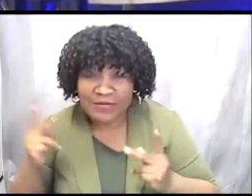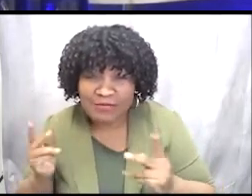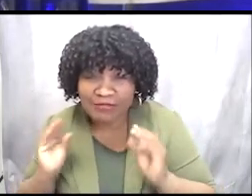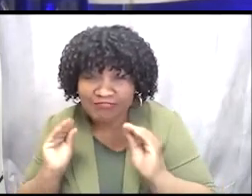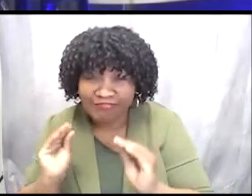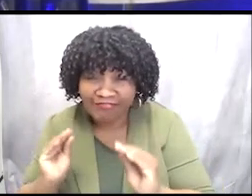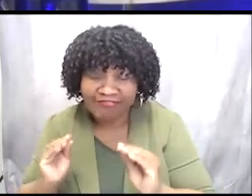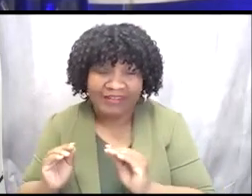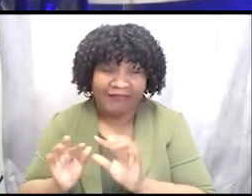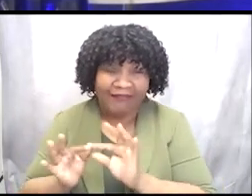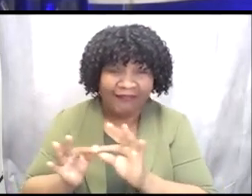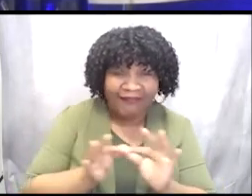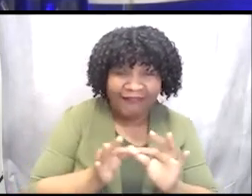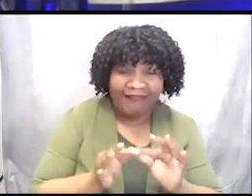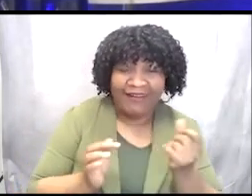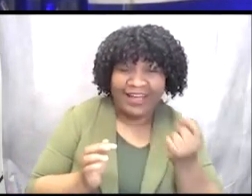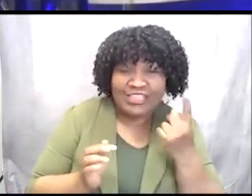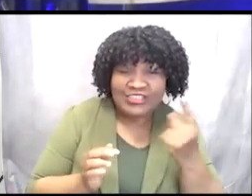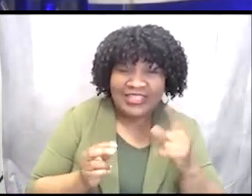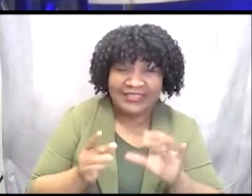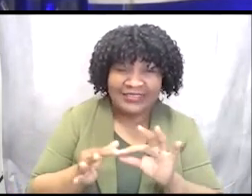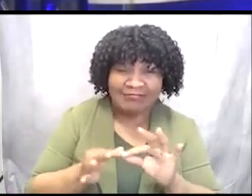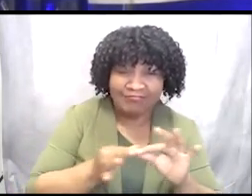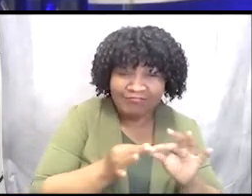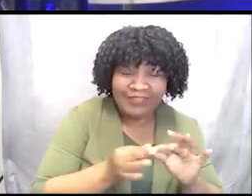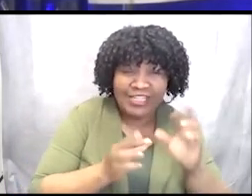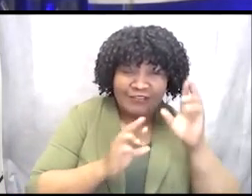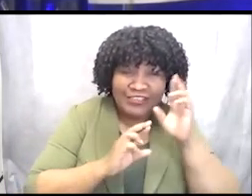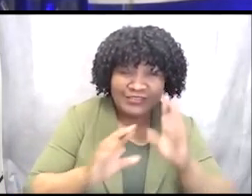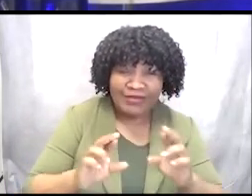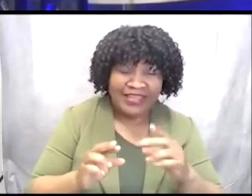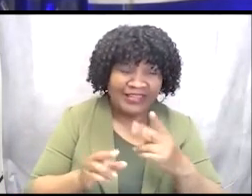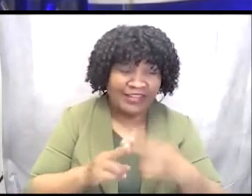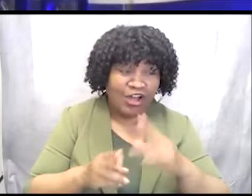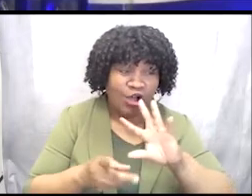It is understanding and respecting that there is something called cultural wealth.